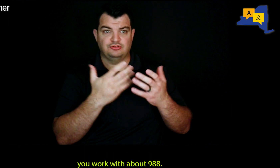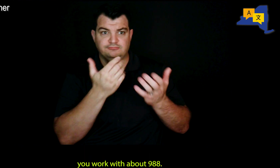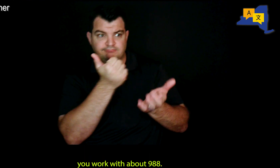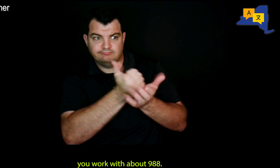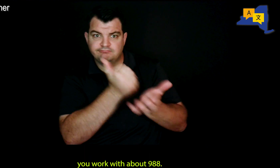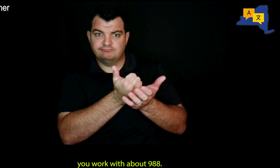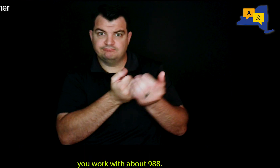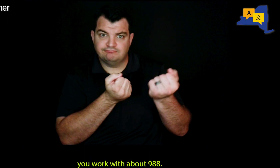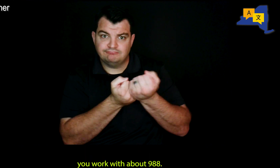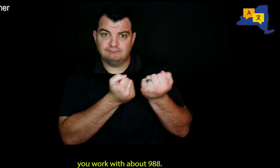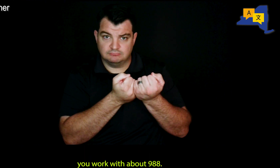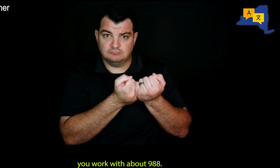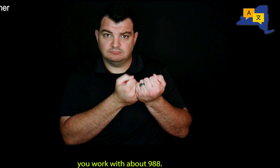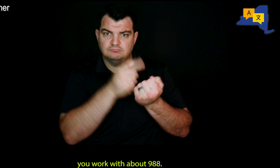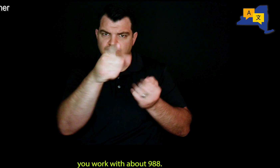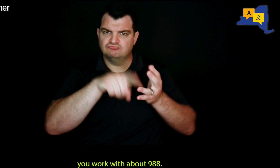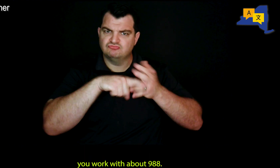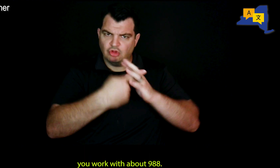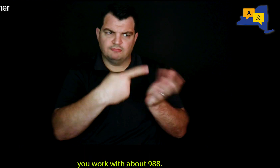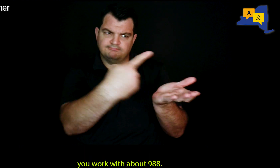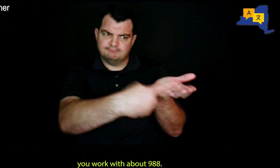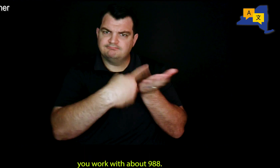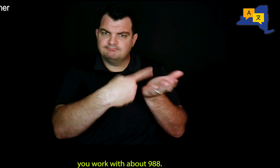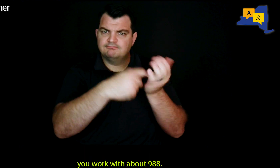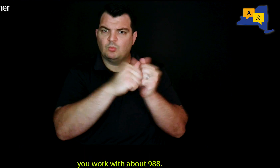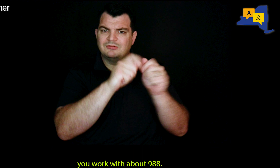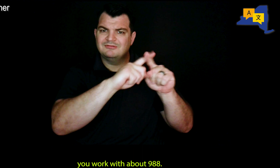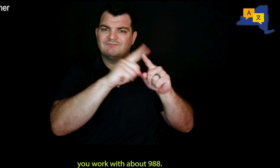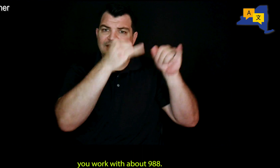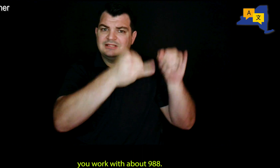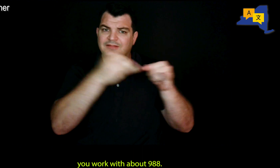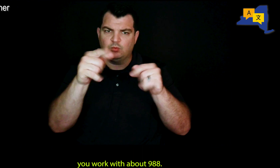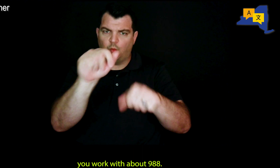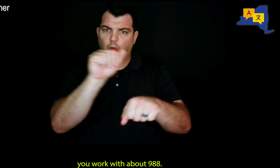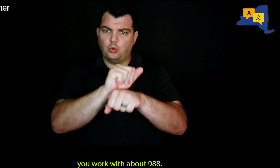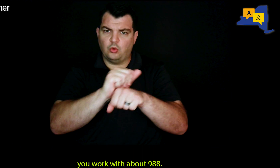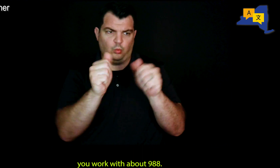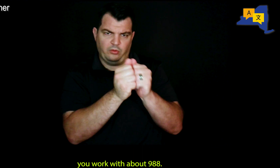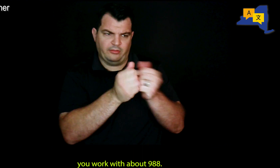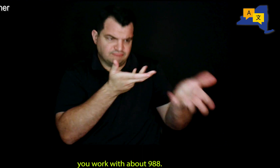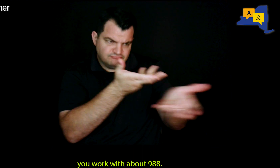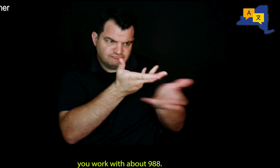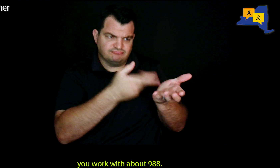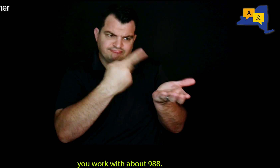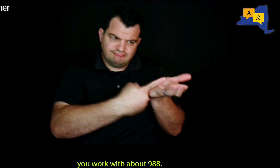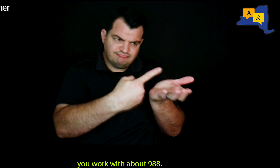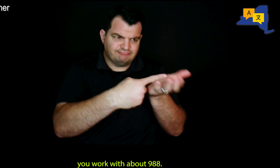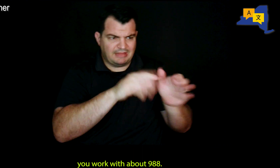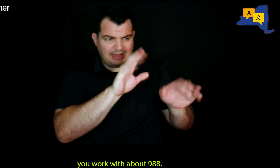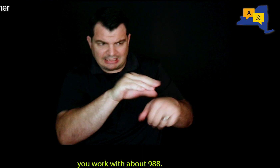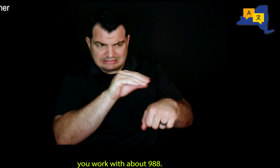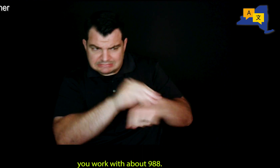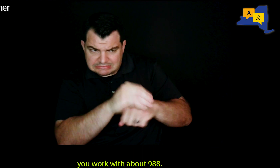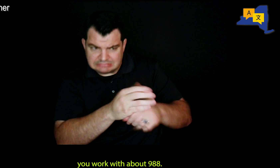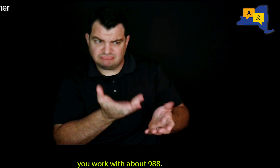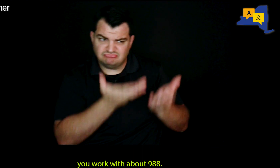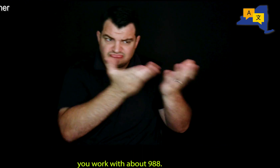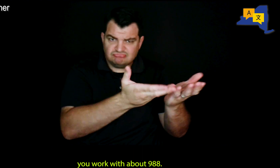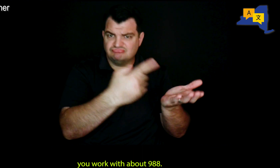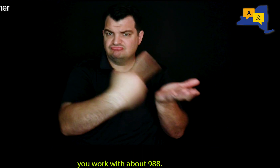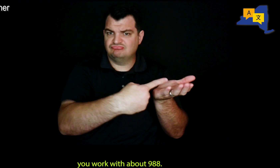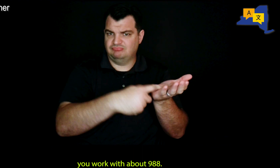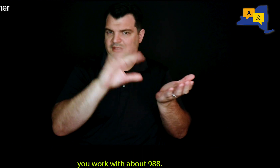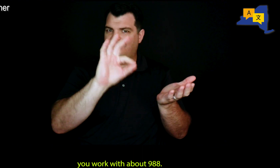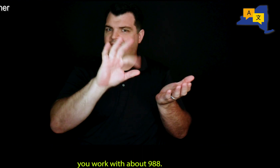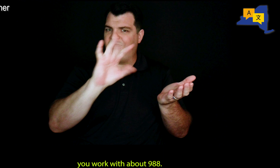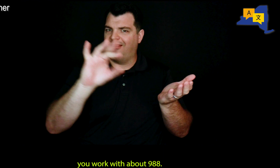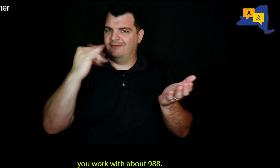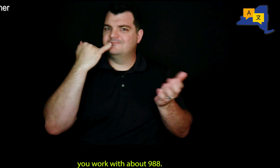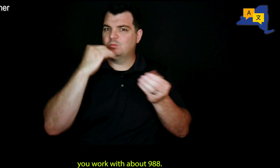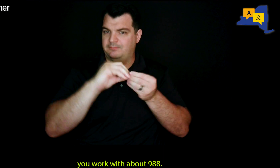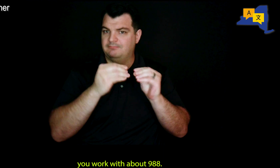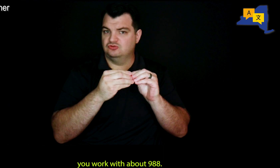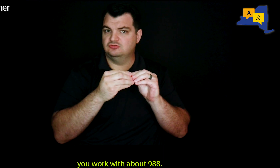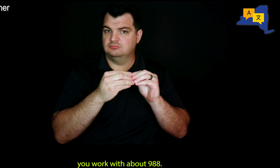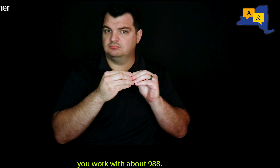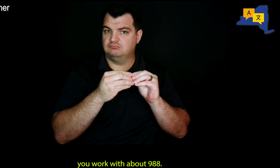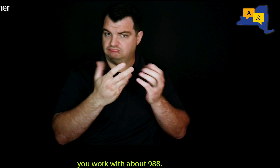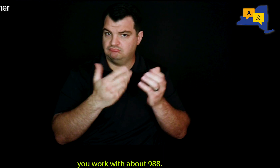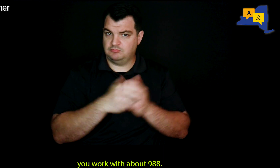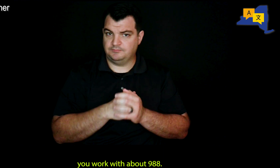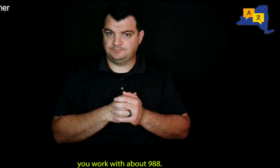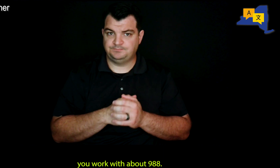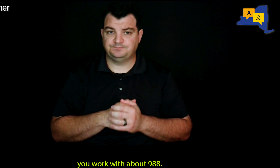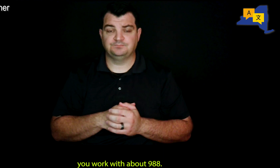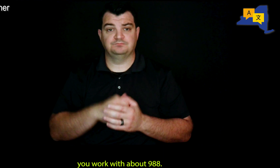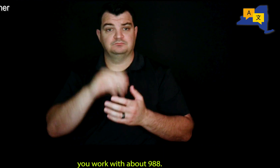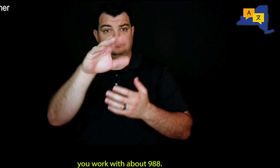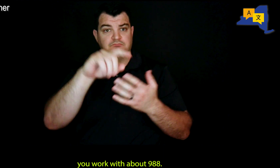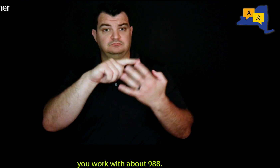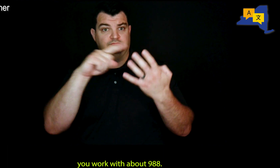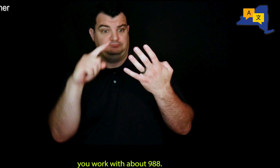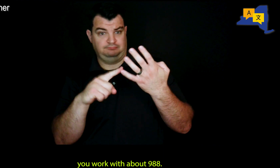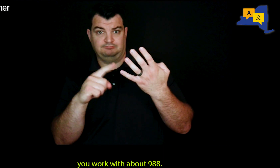you work with about 988.